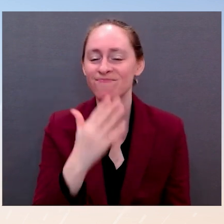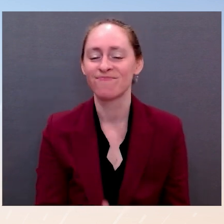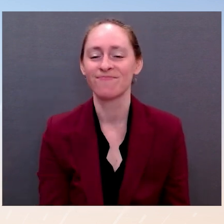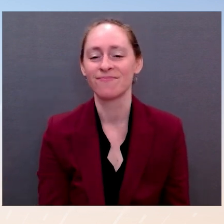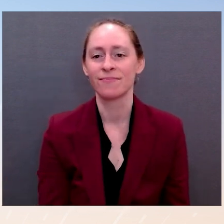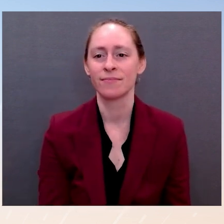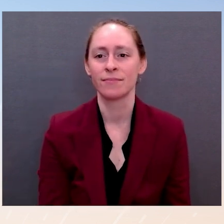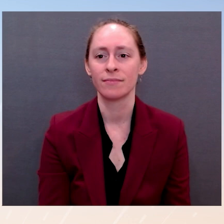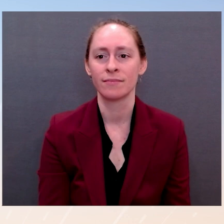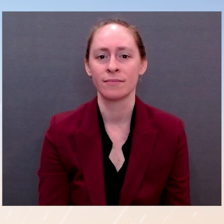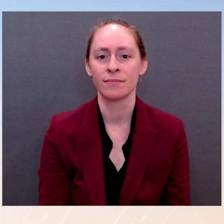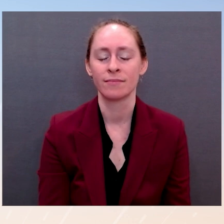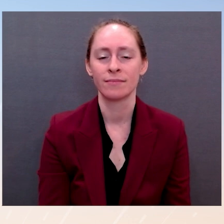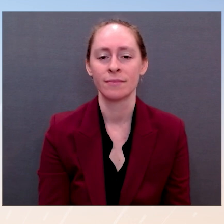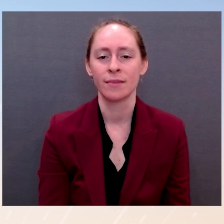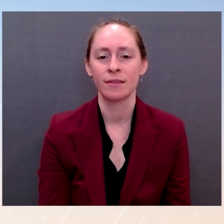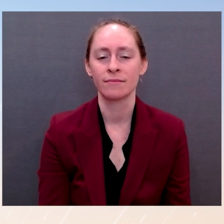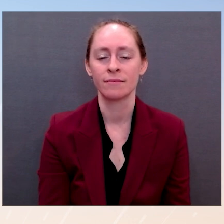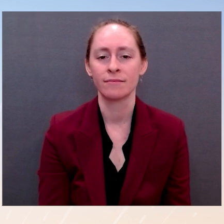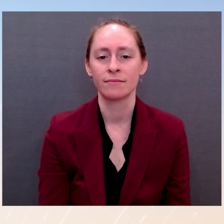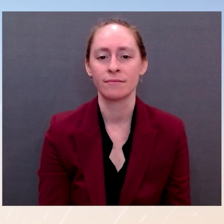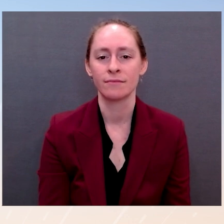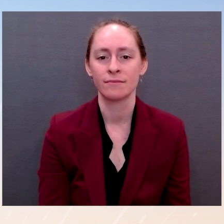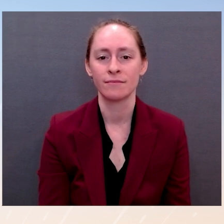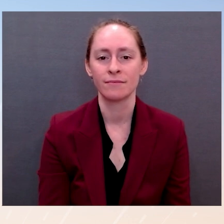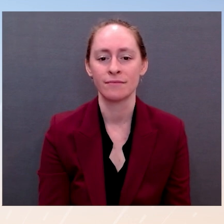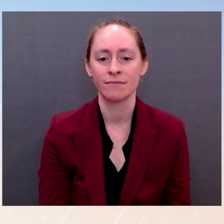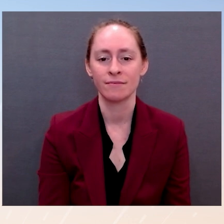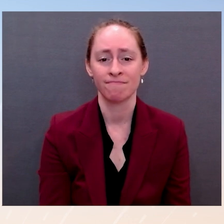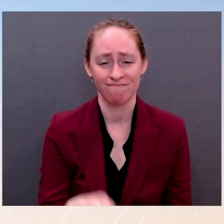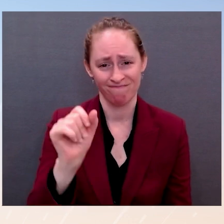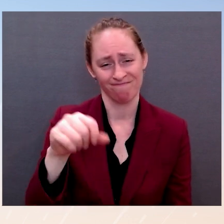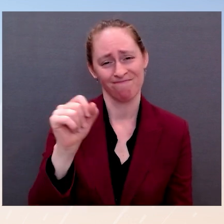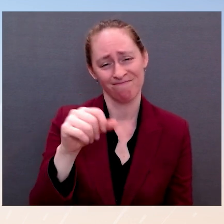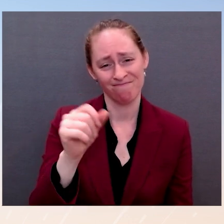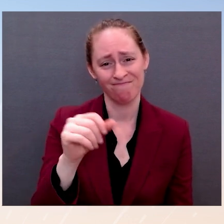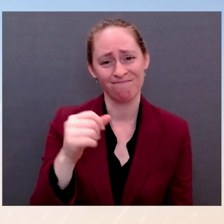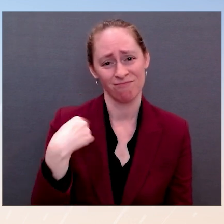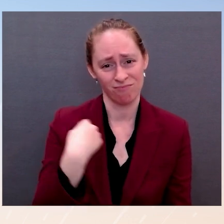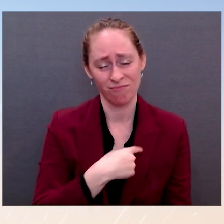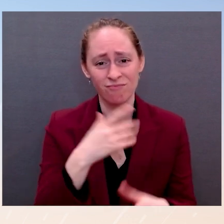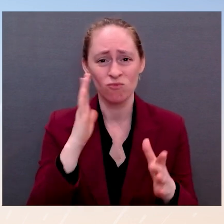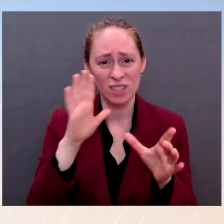Thank you so much, Administrator. I know that all of us watching and on this panel are going to continue to do our part